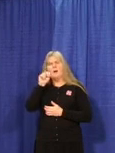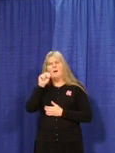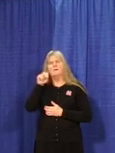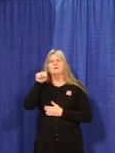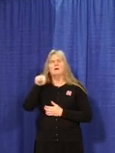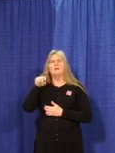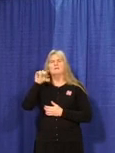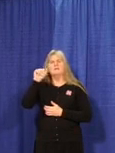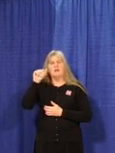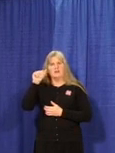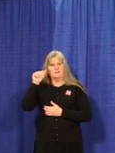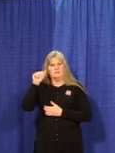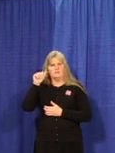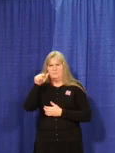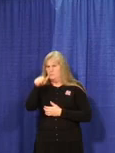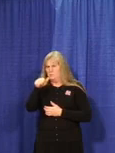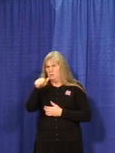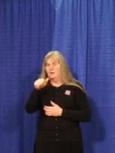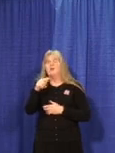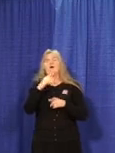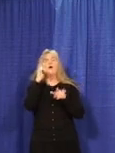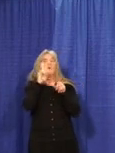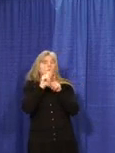You can also call,